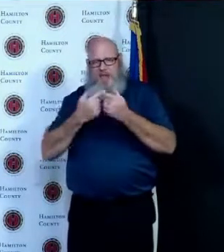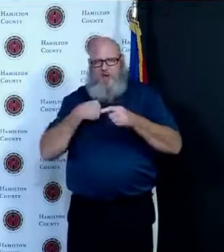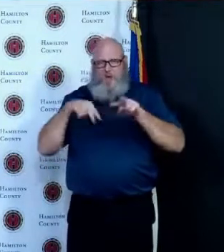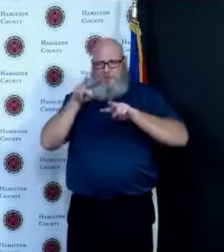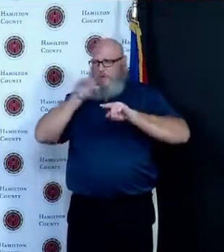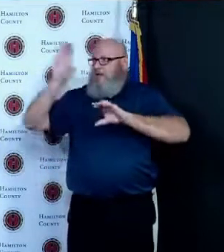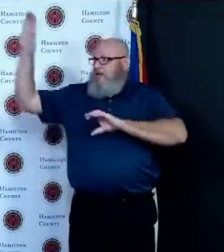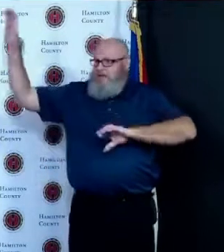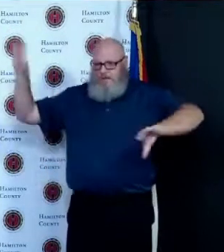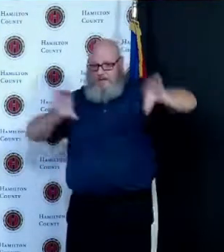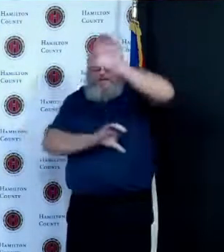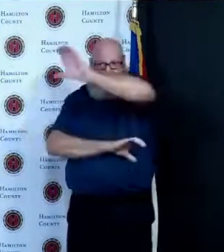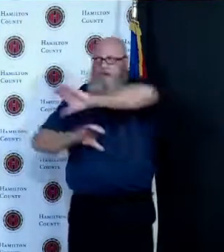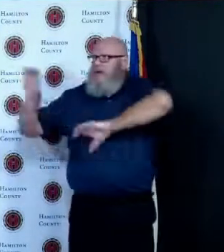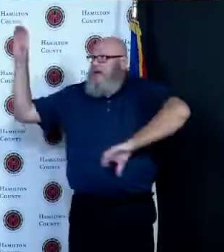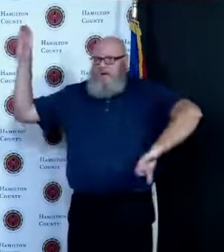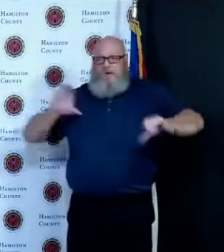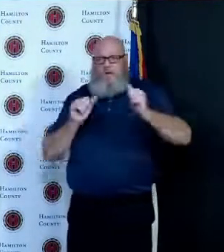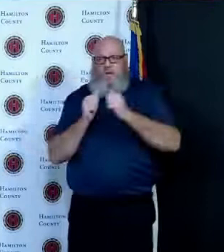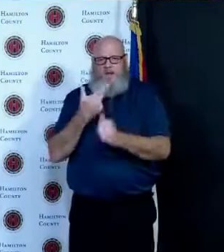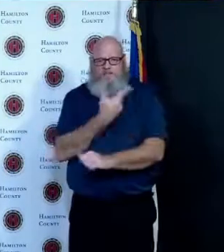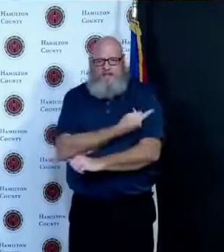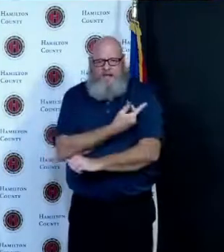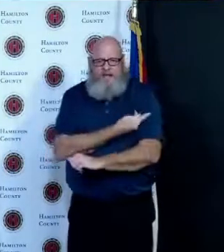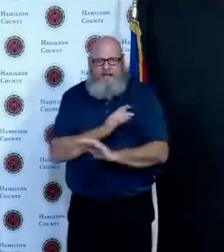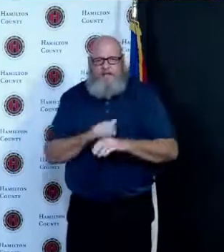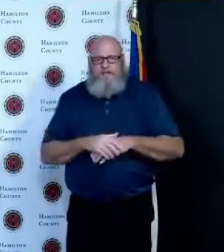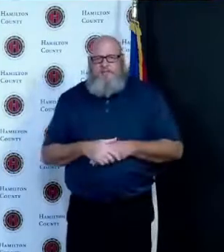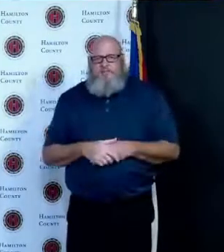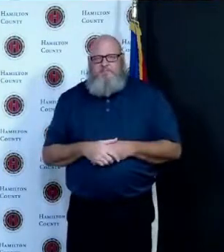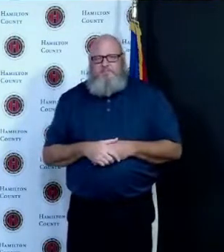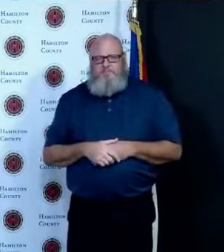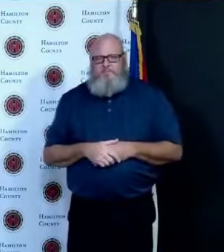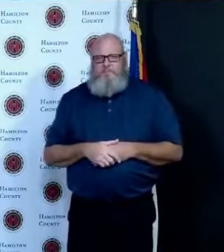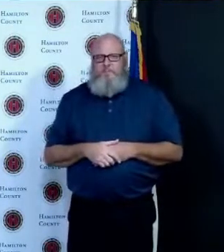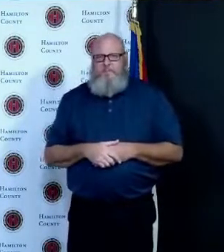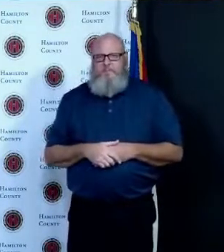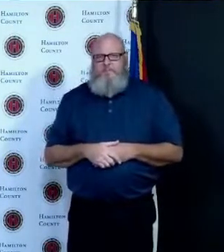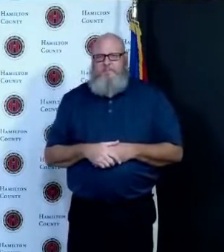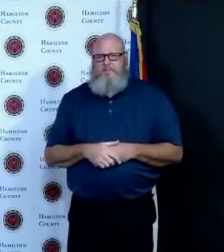quickly as possible all right hey thanks a lot I appreciate you taking time out thanks Brian